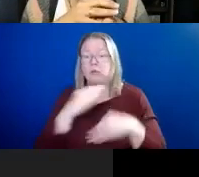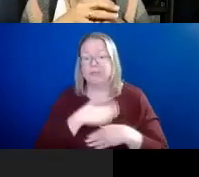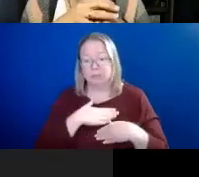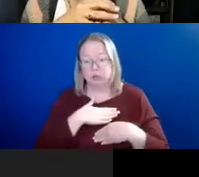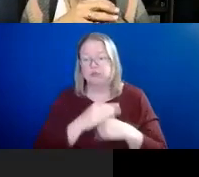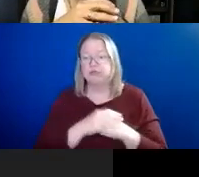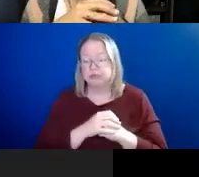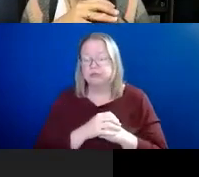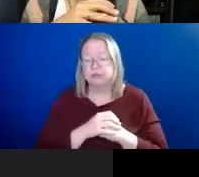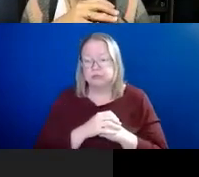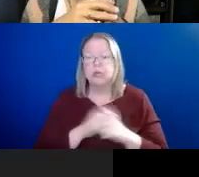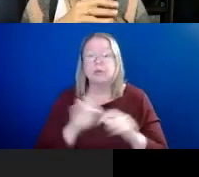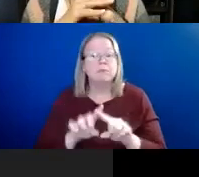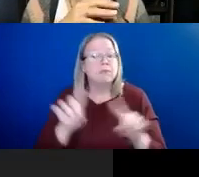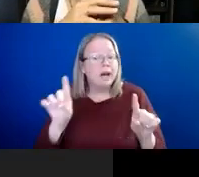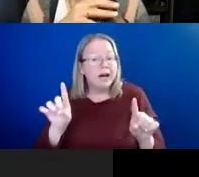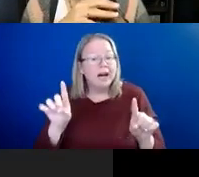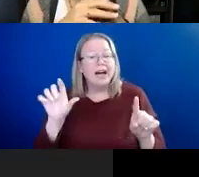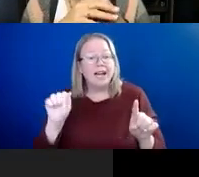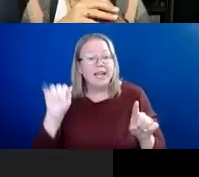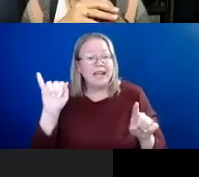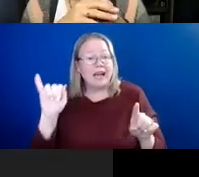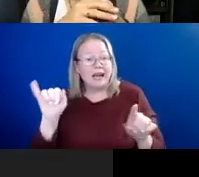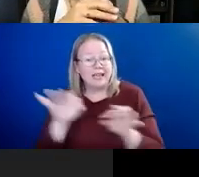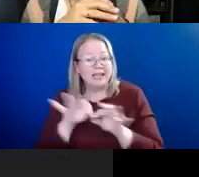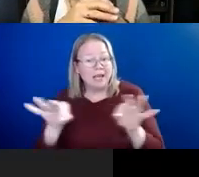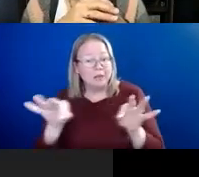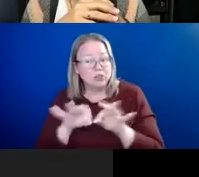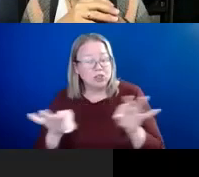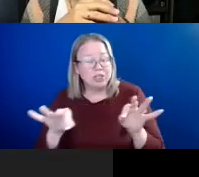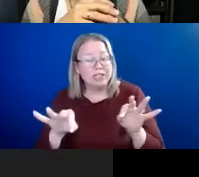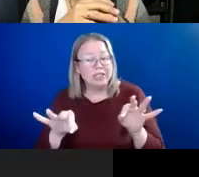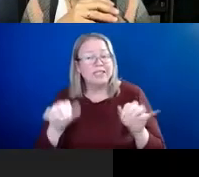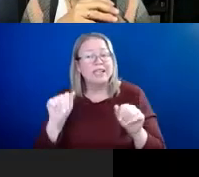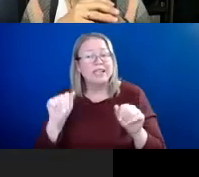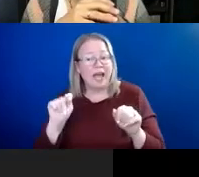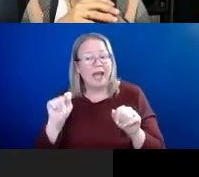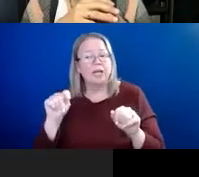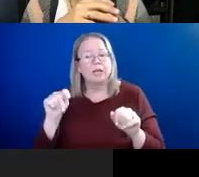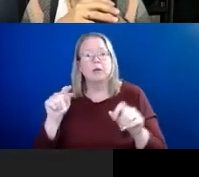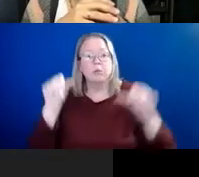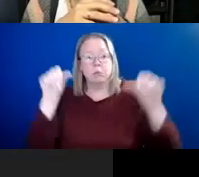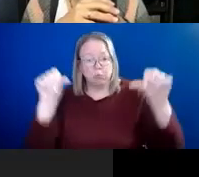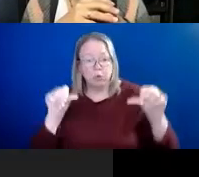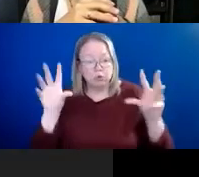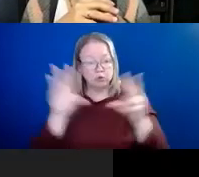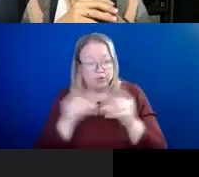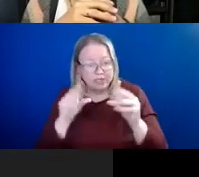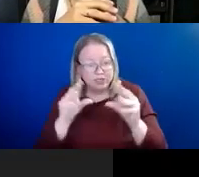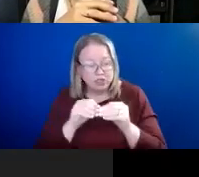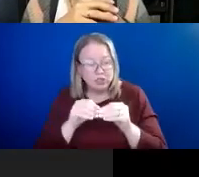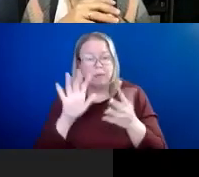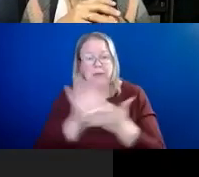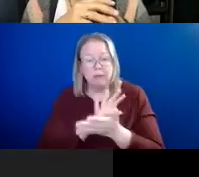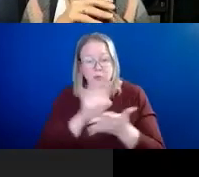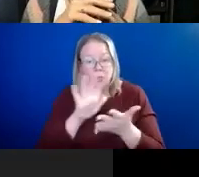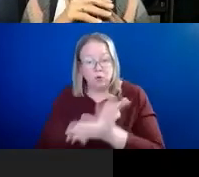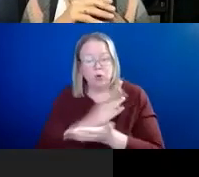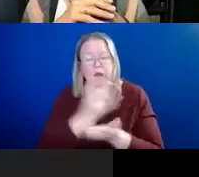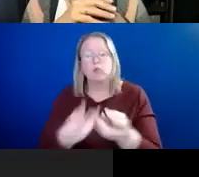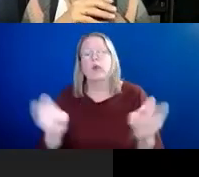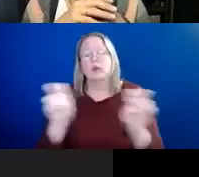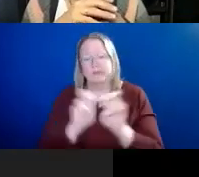13:20:40 The AI captions will be a poster, paper 13:20:44 and roundtable sessions and